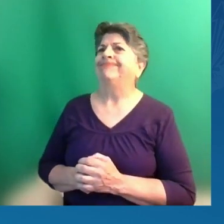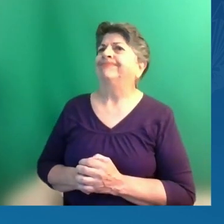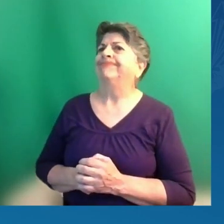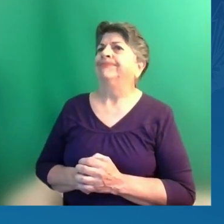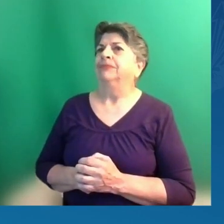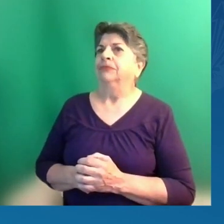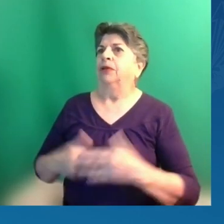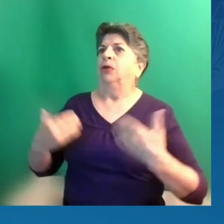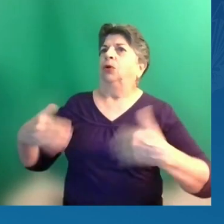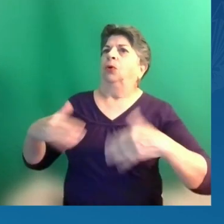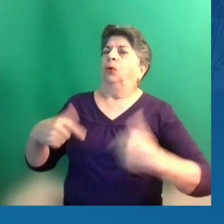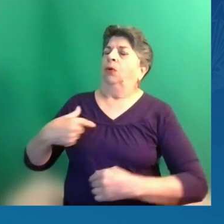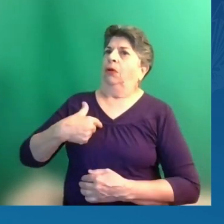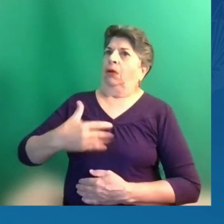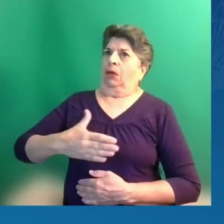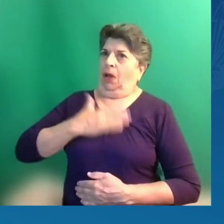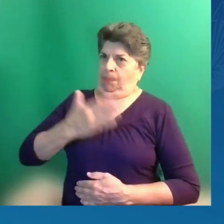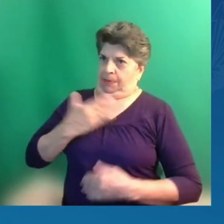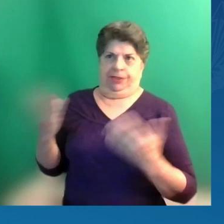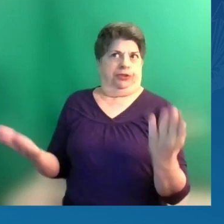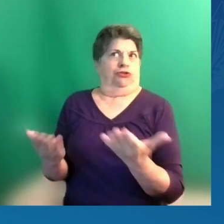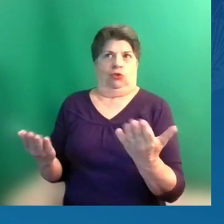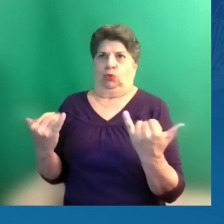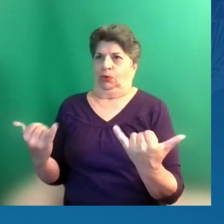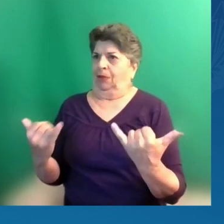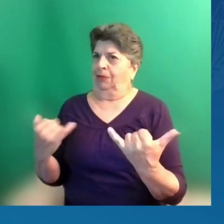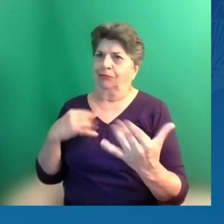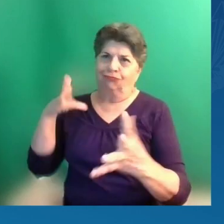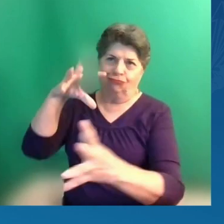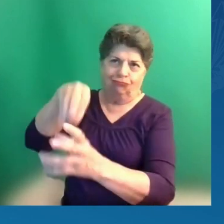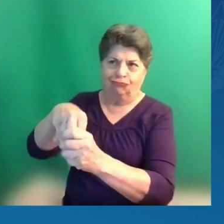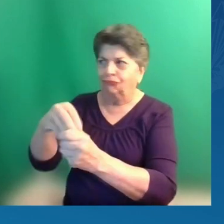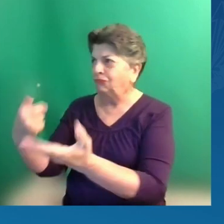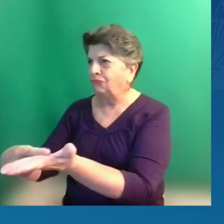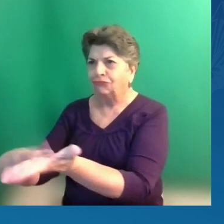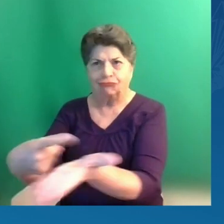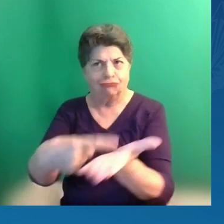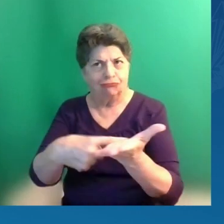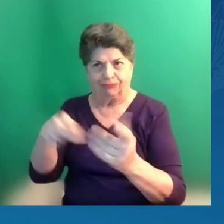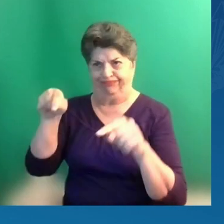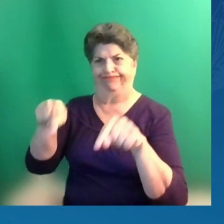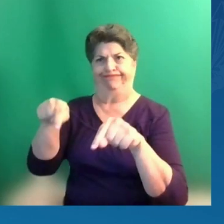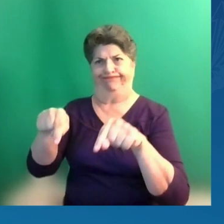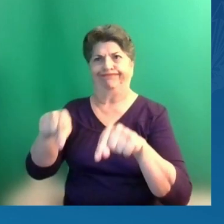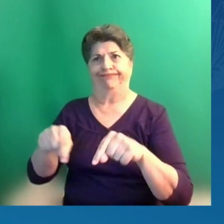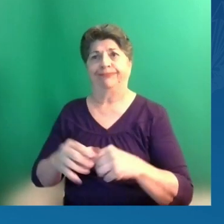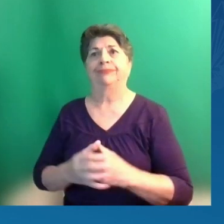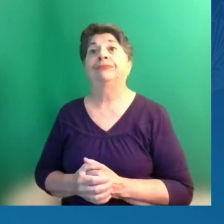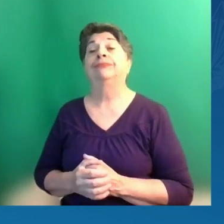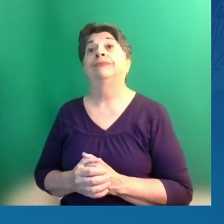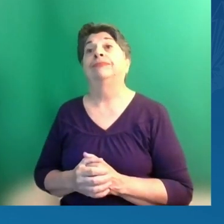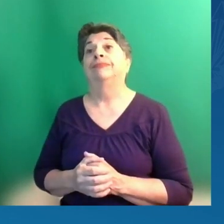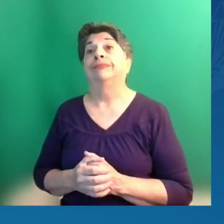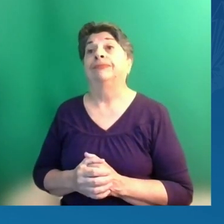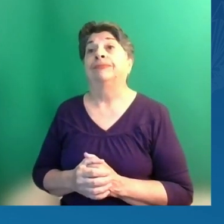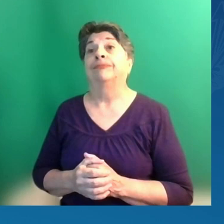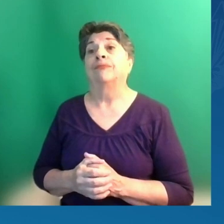participating in today's discussion and to be able to speak to the work that we at the Millennium Challenge Corporation or MCC